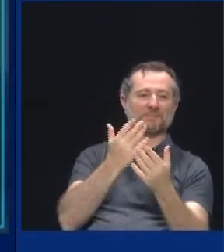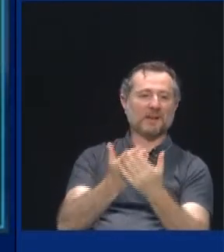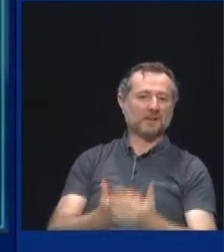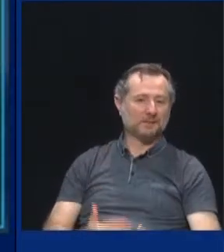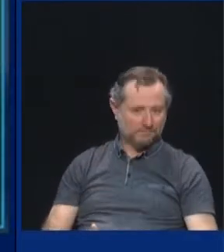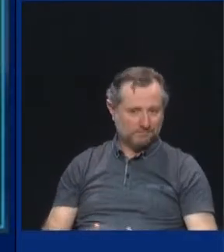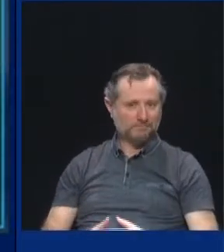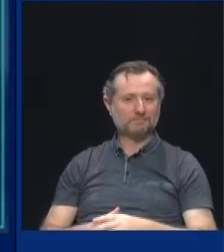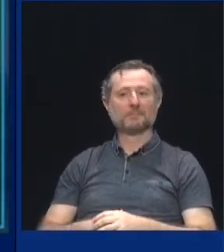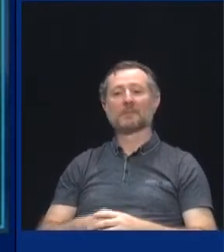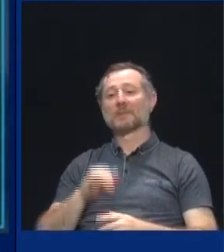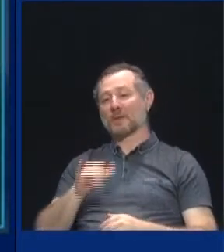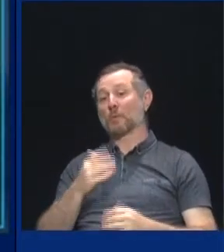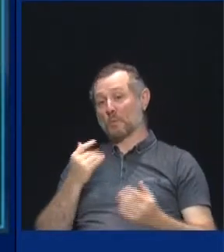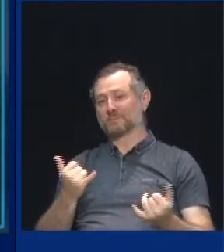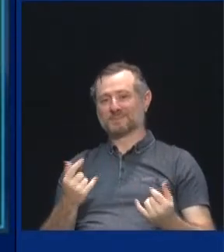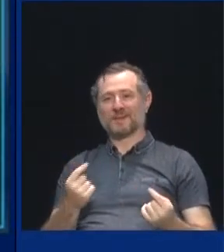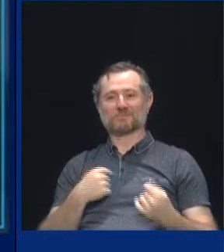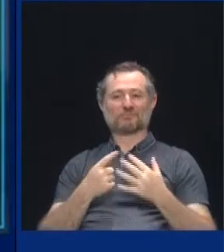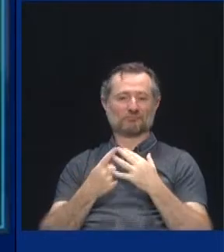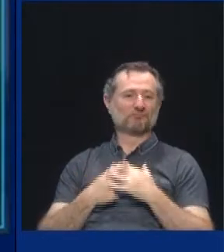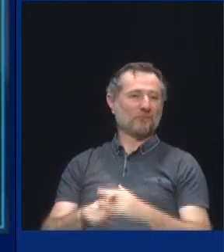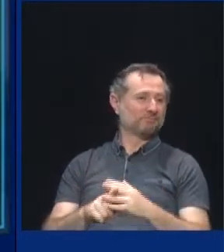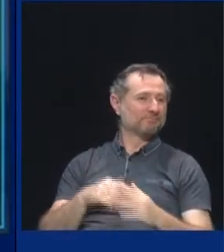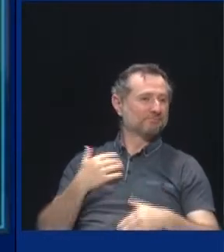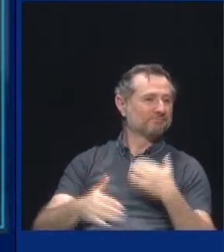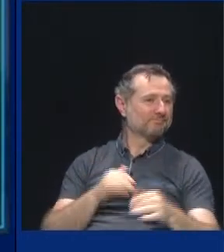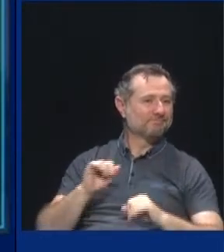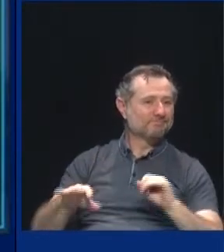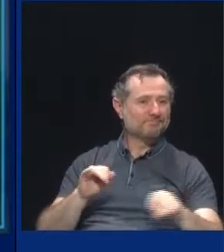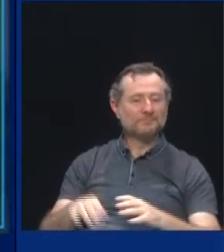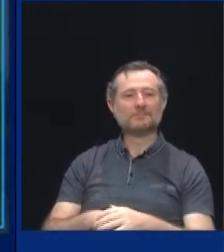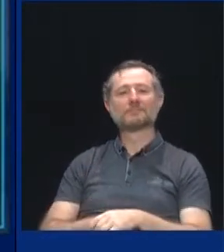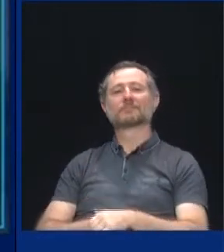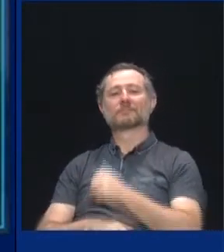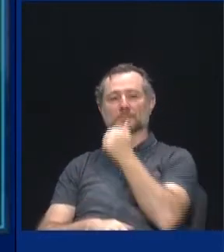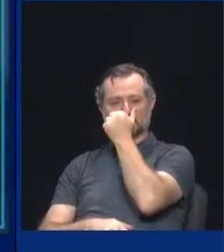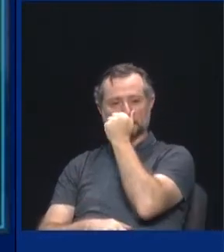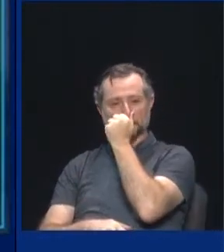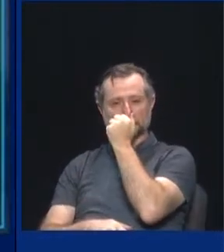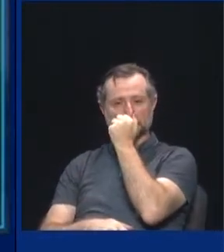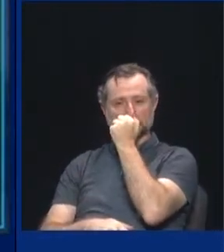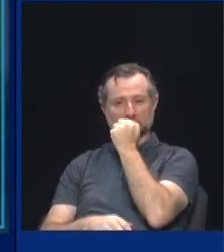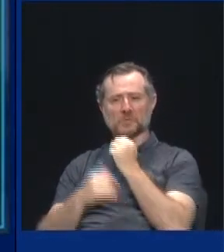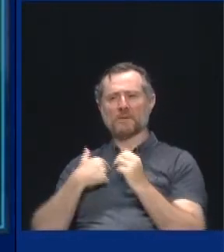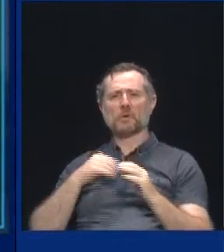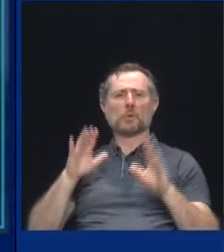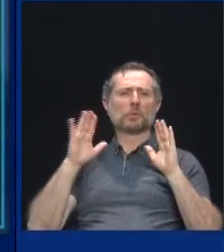TELL ME WHAT YOUR FEAR IS. AND THEN ADDRESSES IT WITH FACTS. AND THAT'S WHAT WE ARE GOING TO